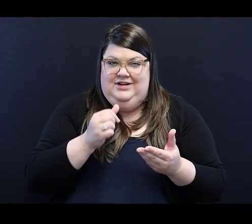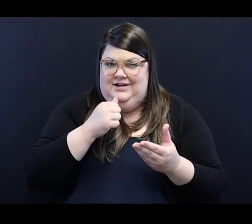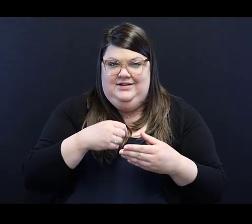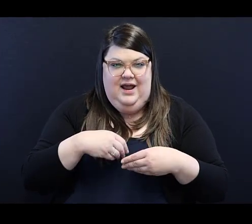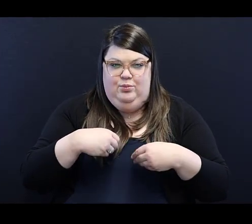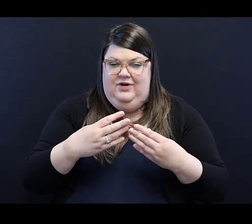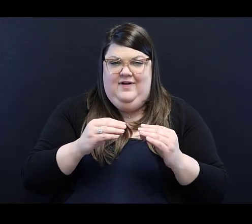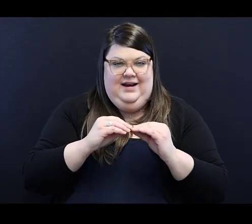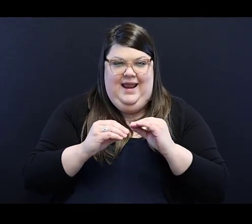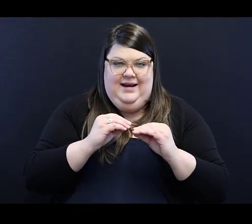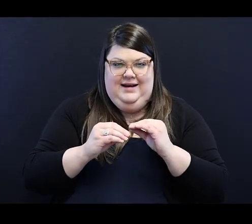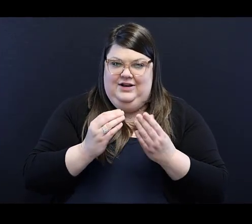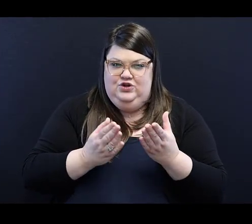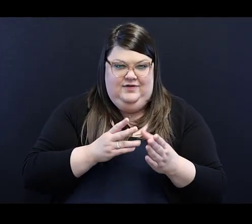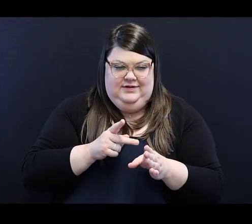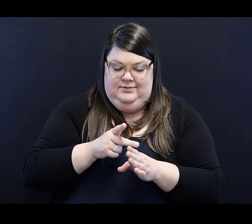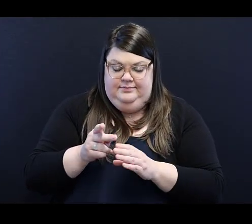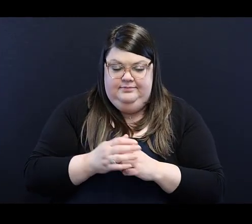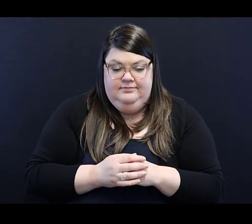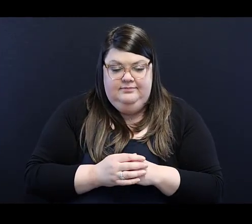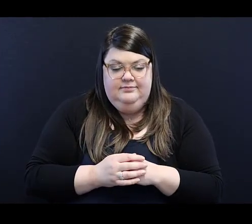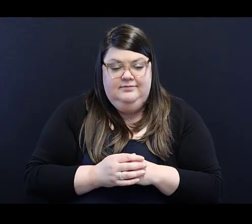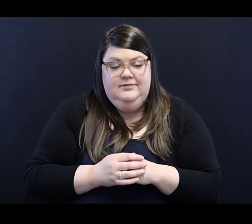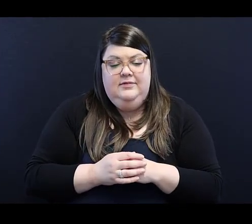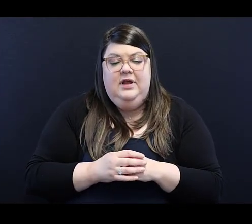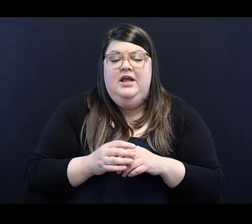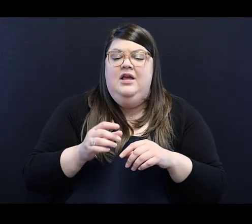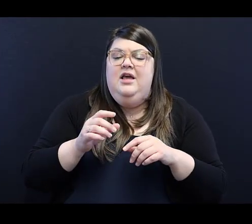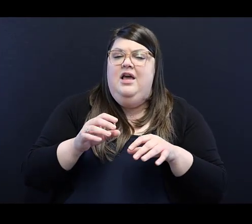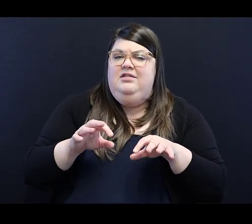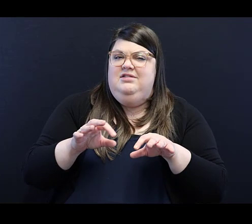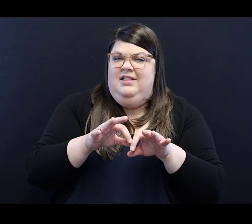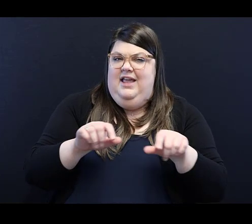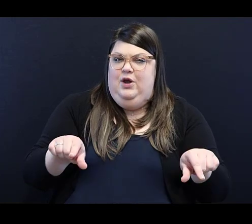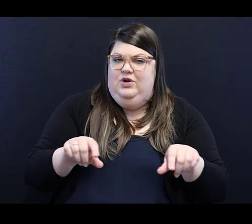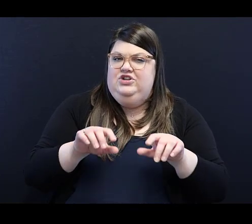For reference, disclaimer information and language can be found on page 2 of